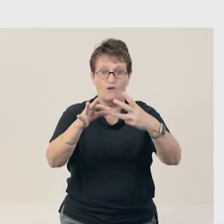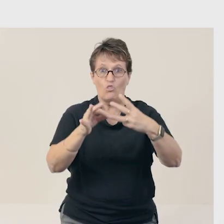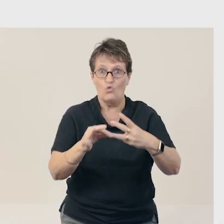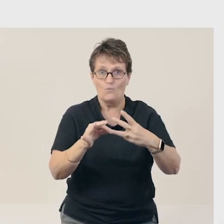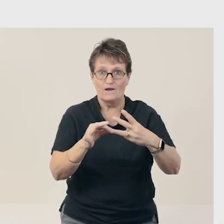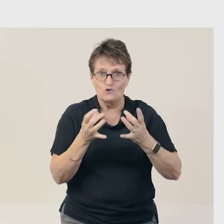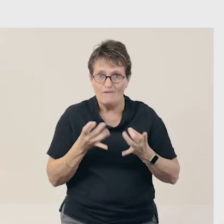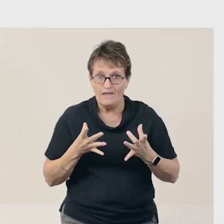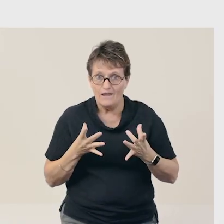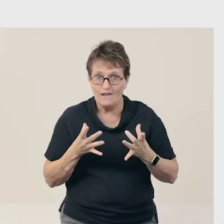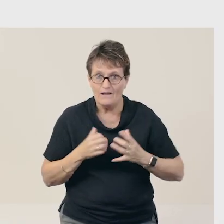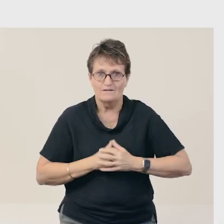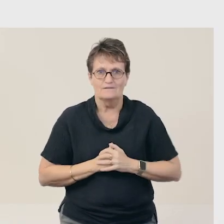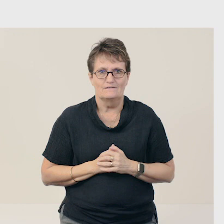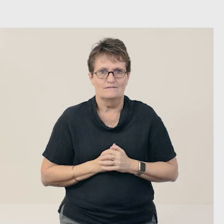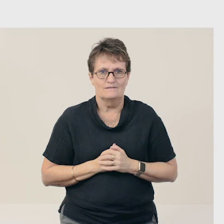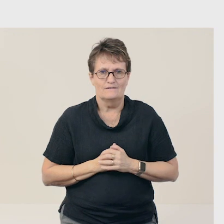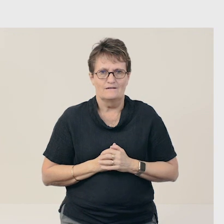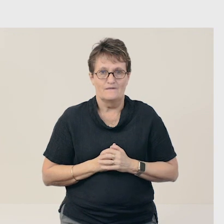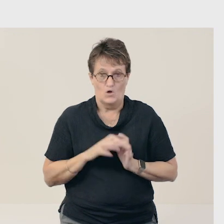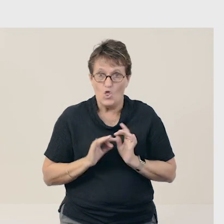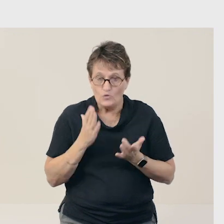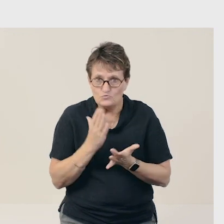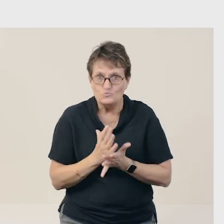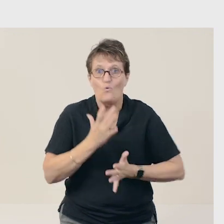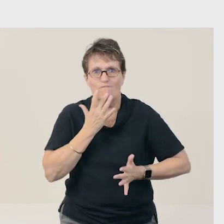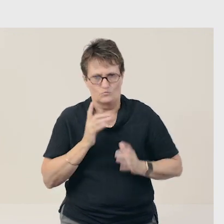here it is. Is this statement true or false?